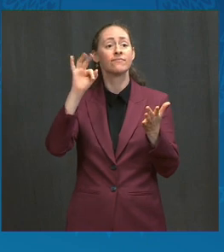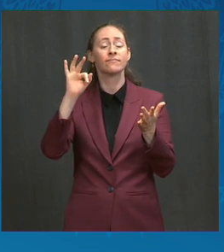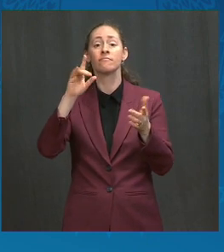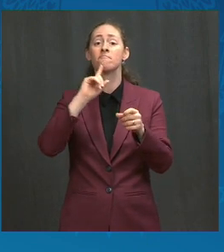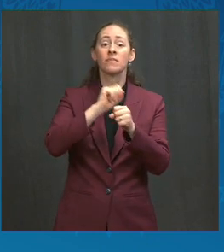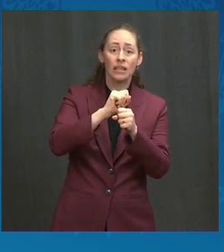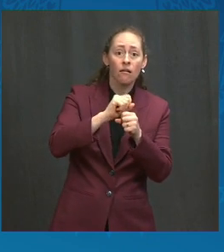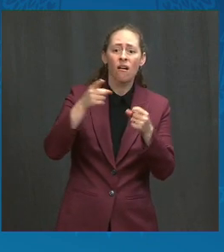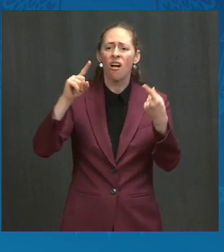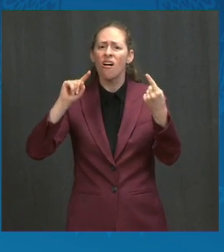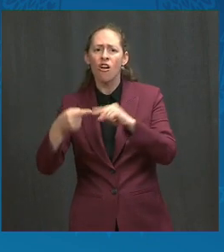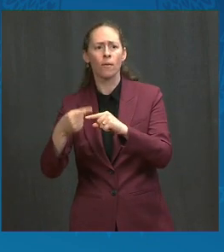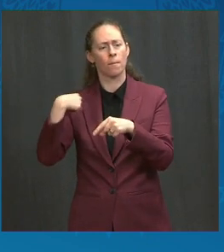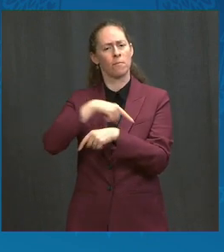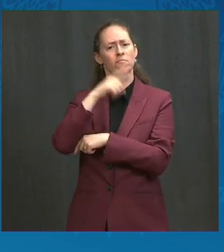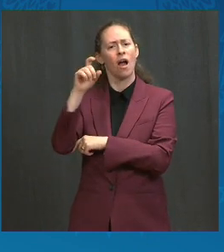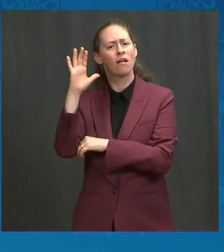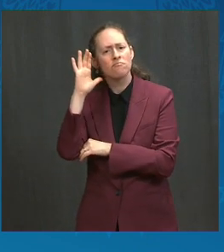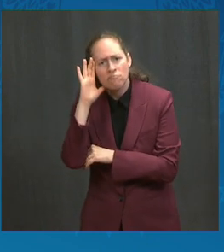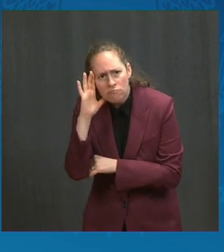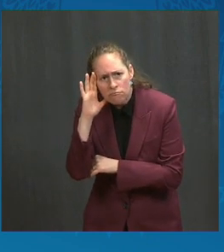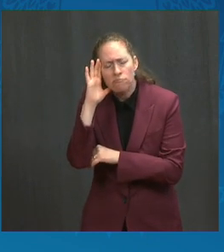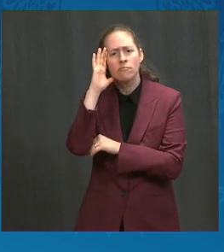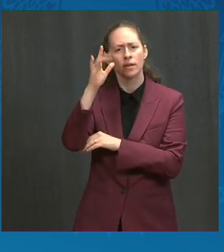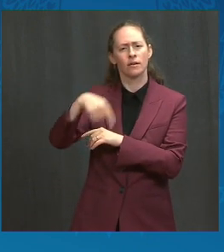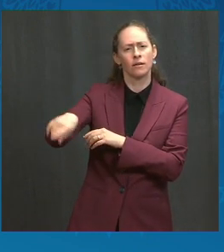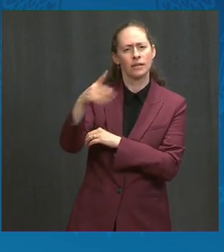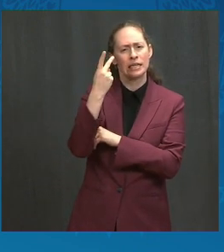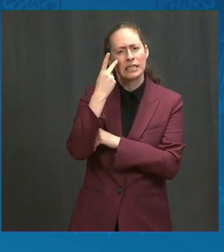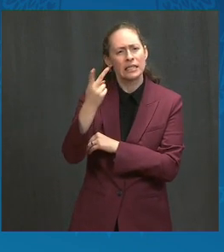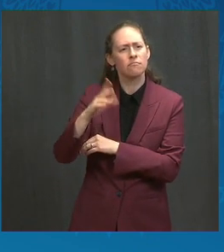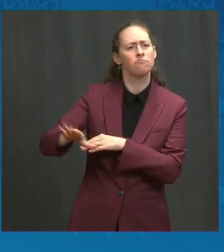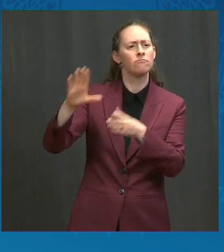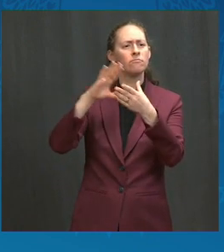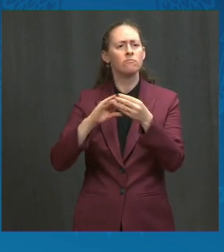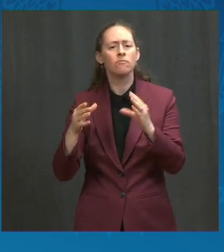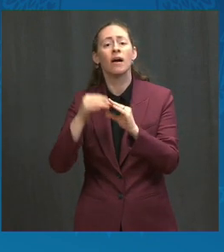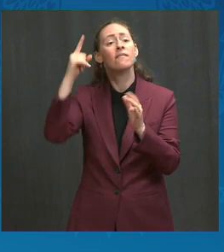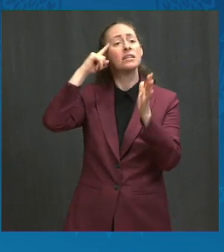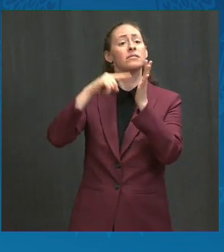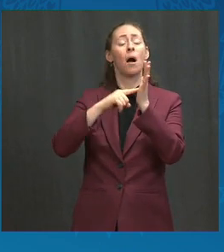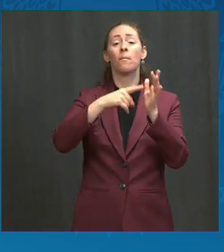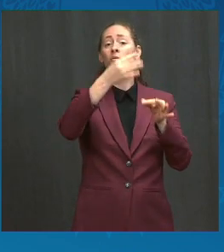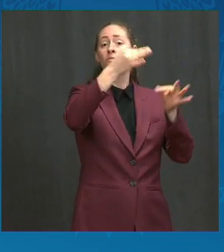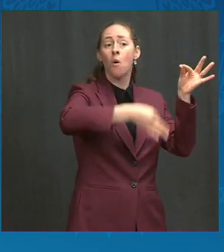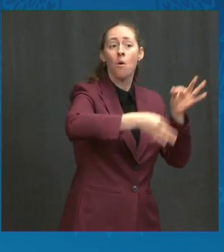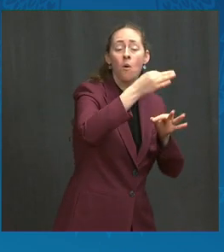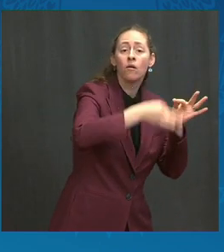When women are heard, whether that is in the courtroom, in the workplace, in the halls of government,